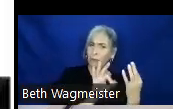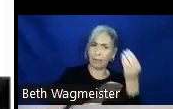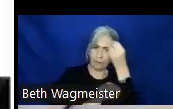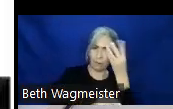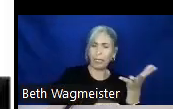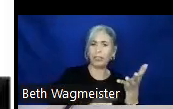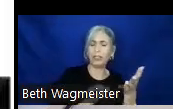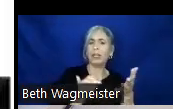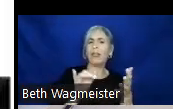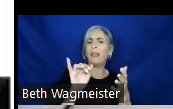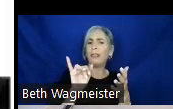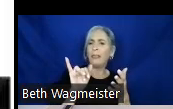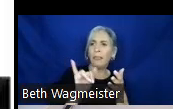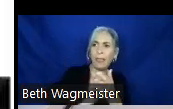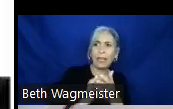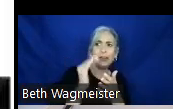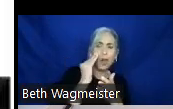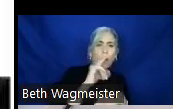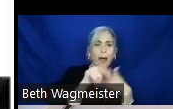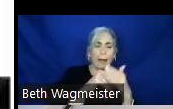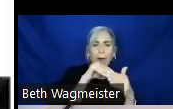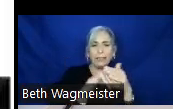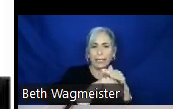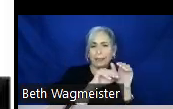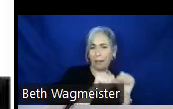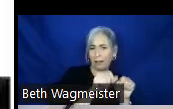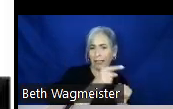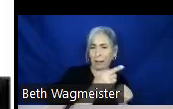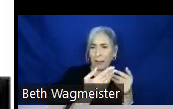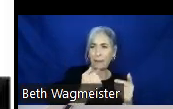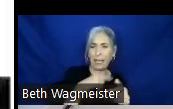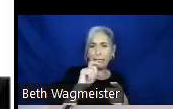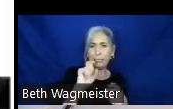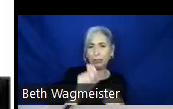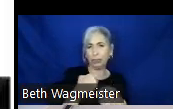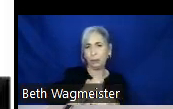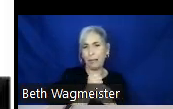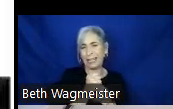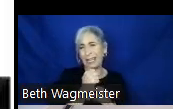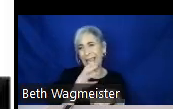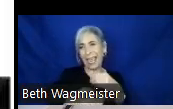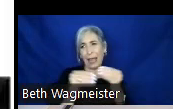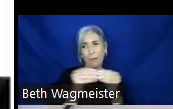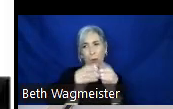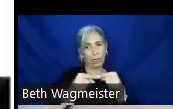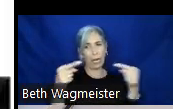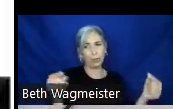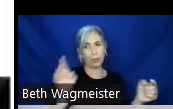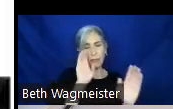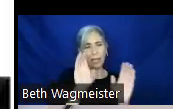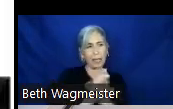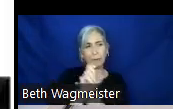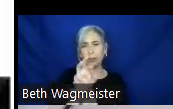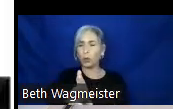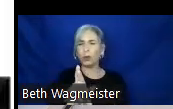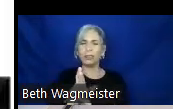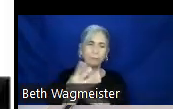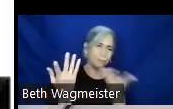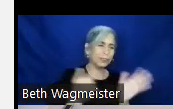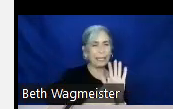about accessibility and say hey, maybe I need more contrast to this image or other things. Previews